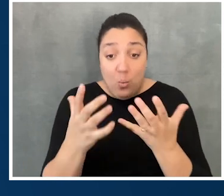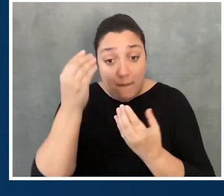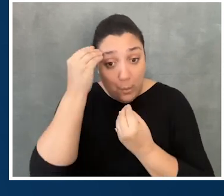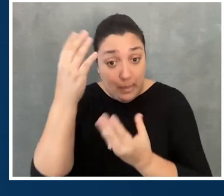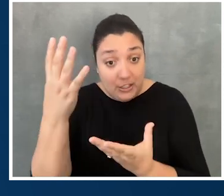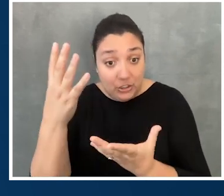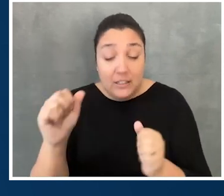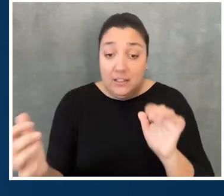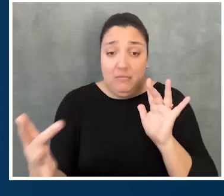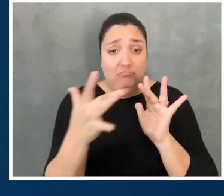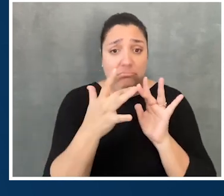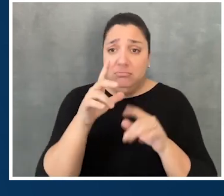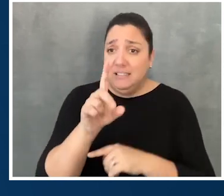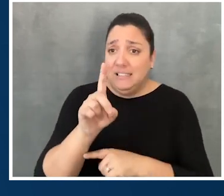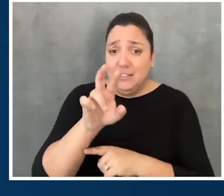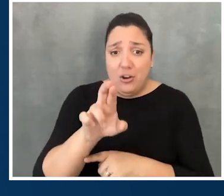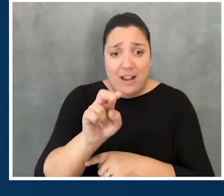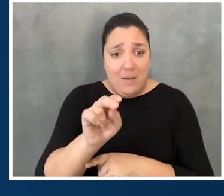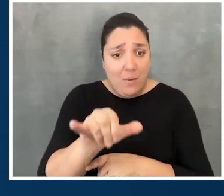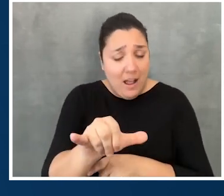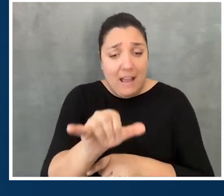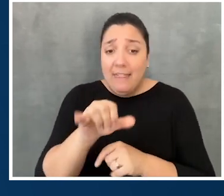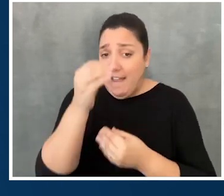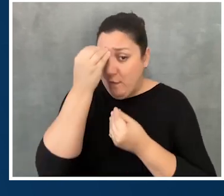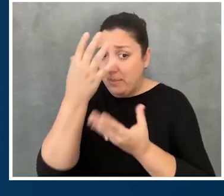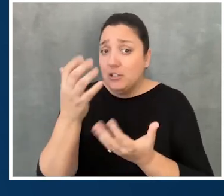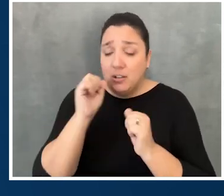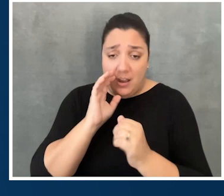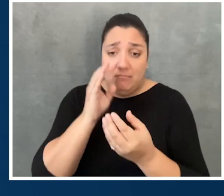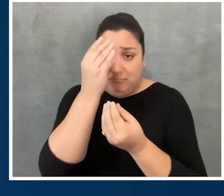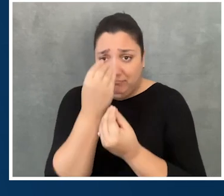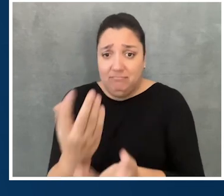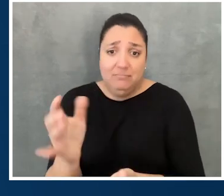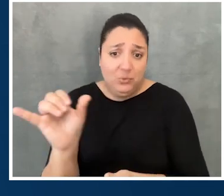they come back to DRNY, we can also give that information back out for you as well.